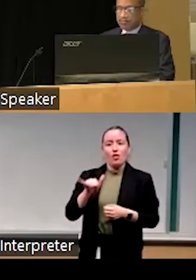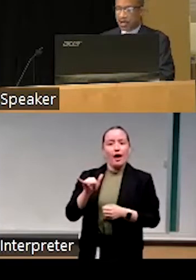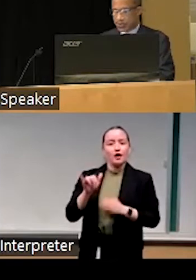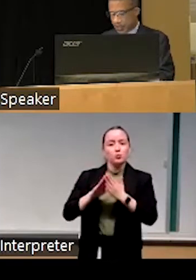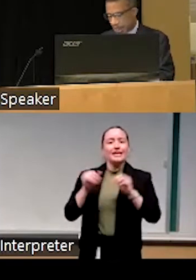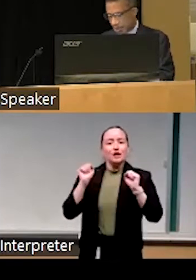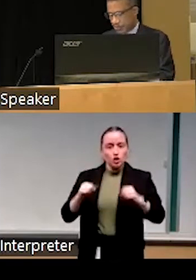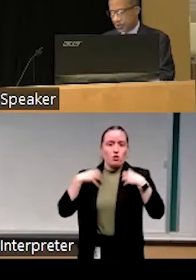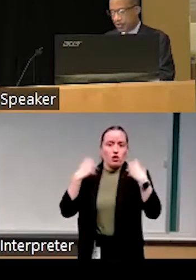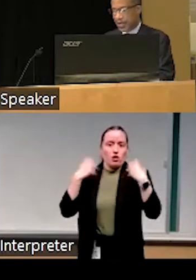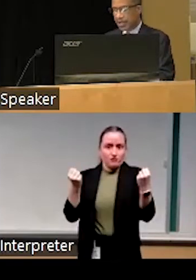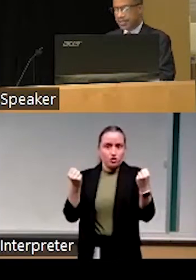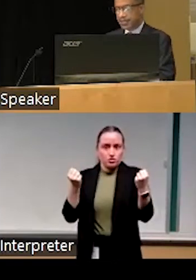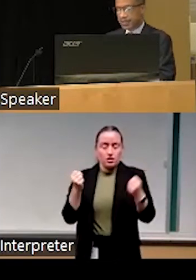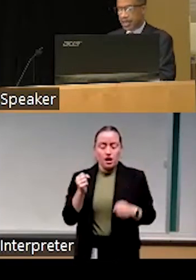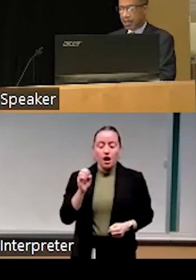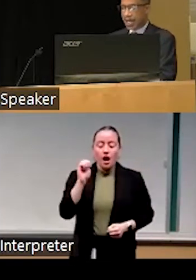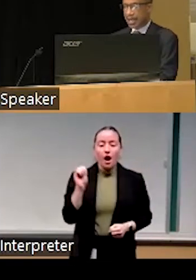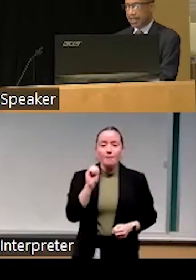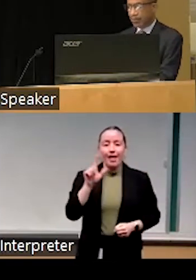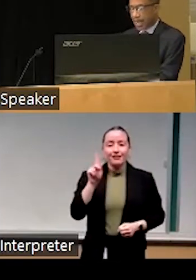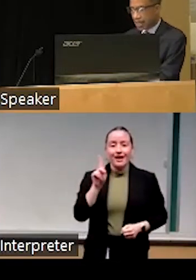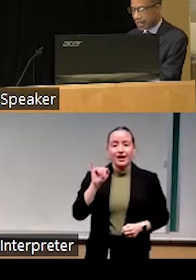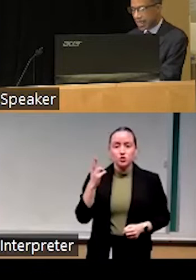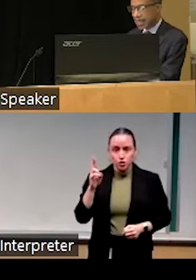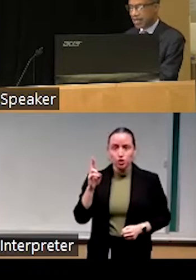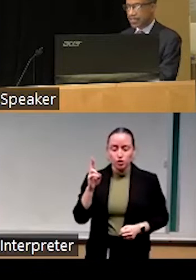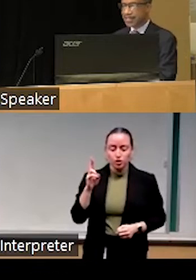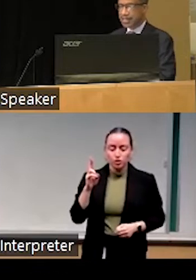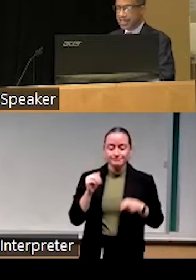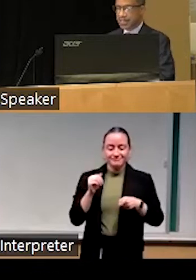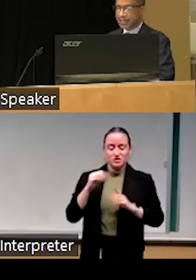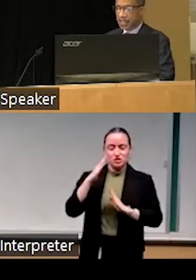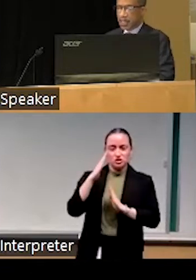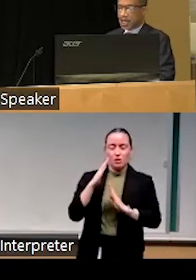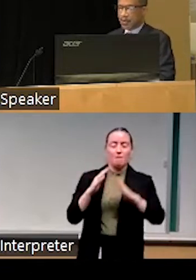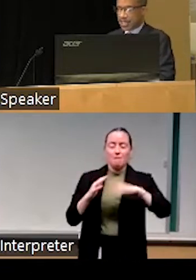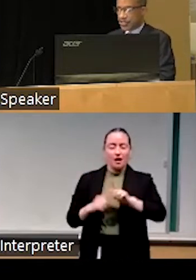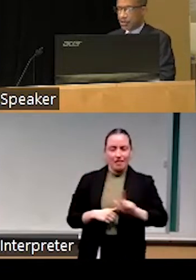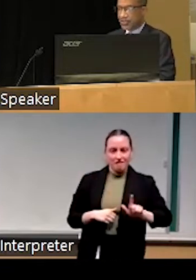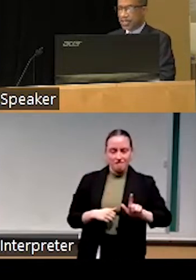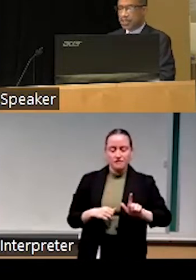um Martin Luther King is shown there this is uh at a rally that he gave in the 60s in Charleston